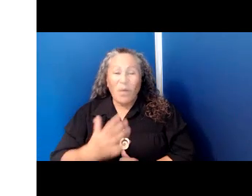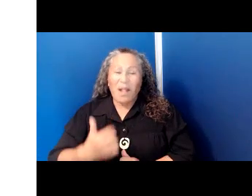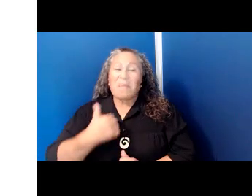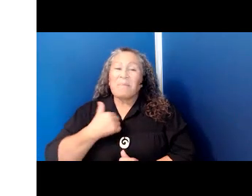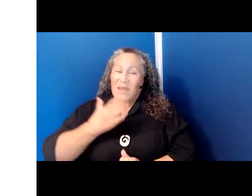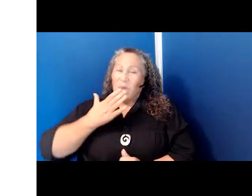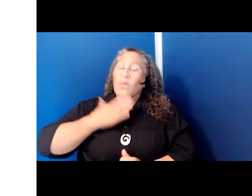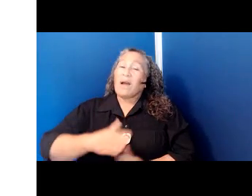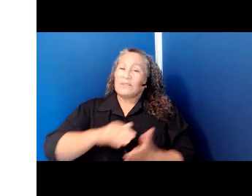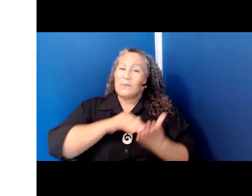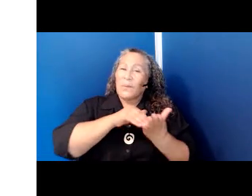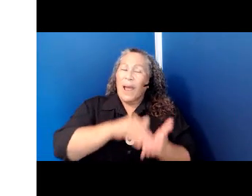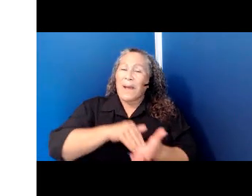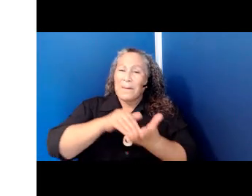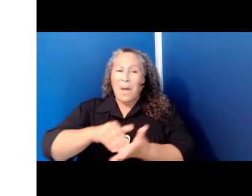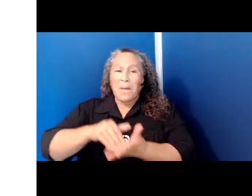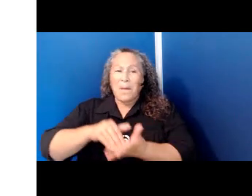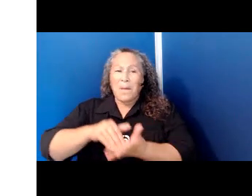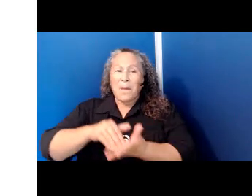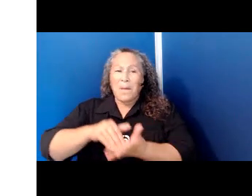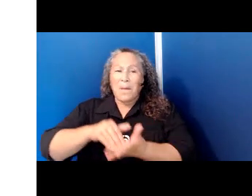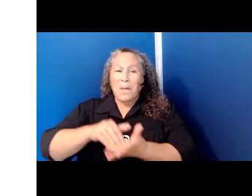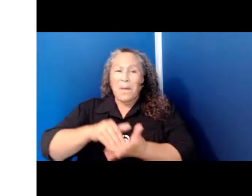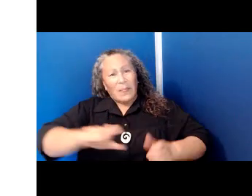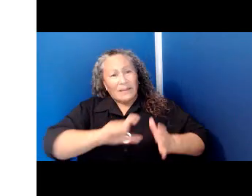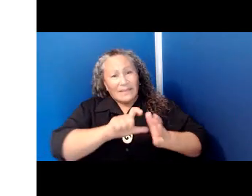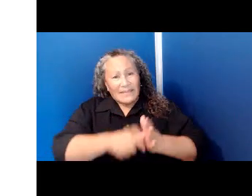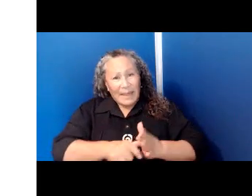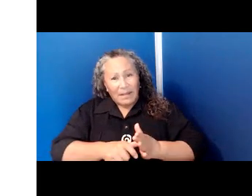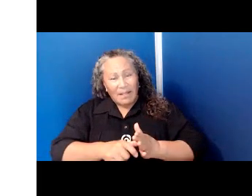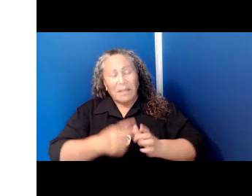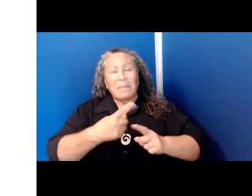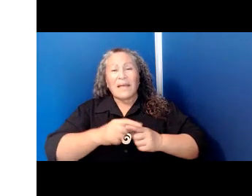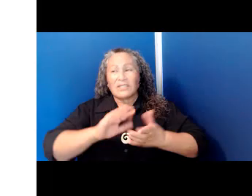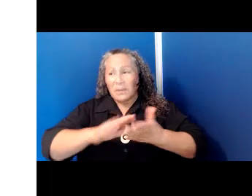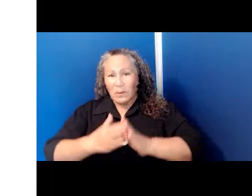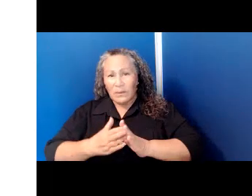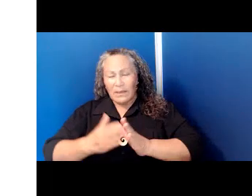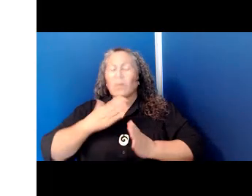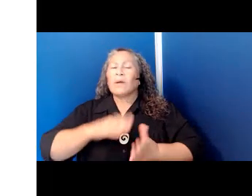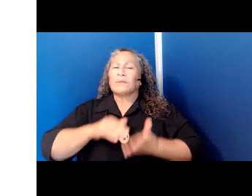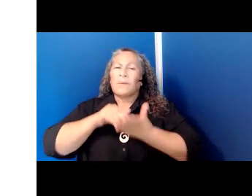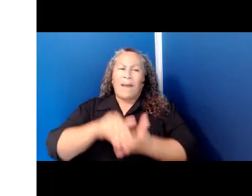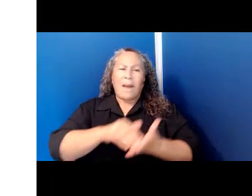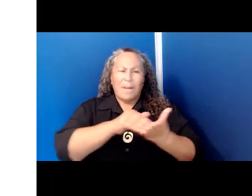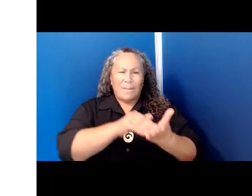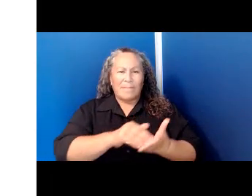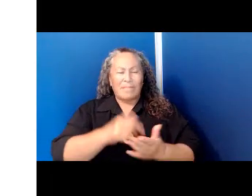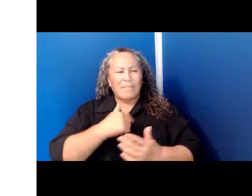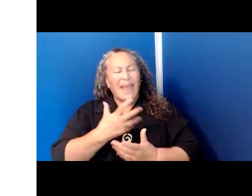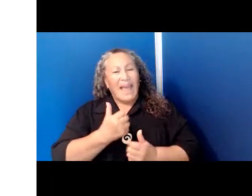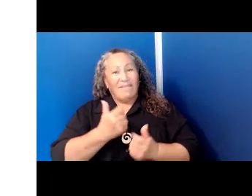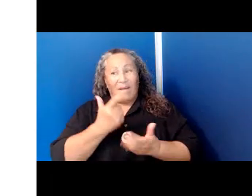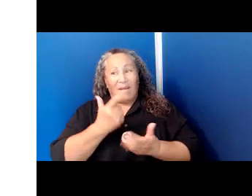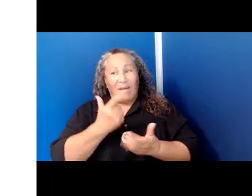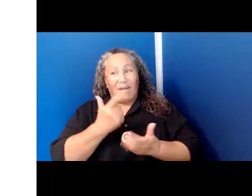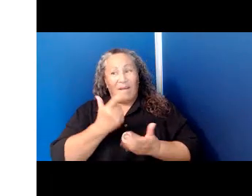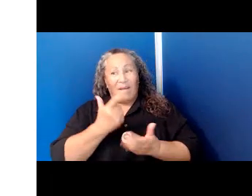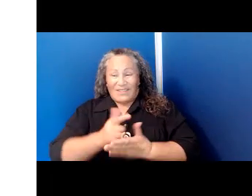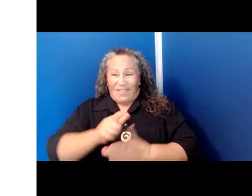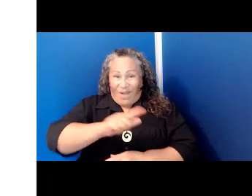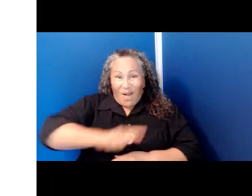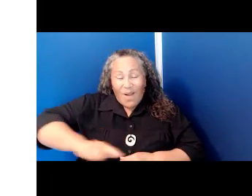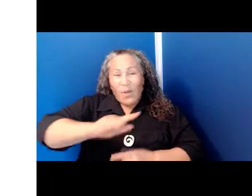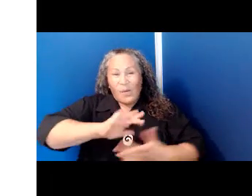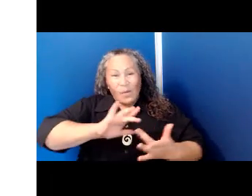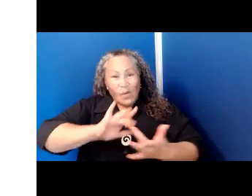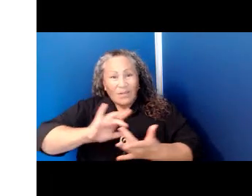other disabled people in the community. I have lots of local contacts in my community that